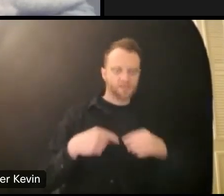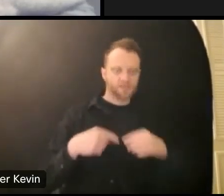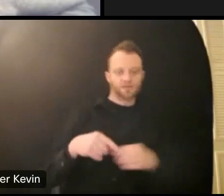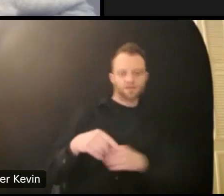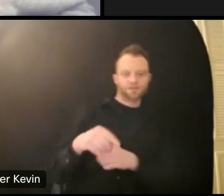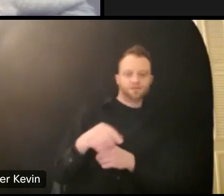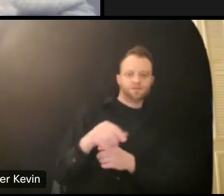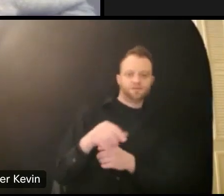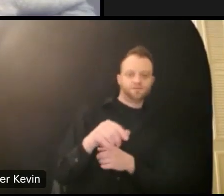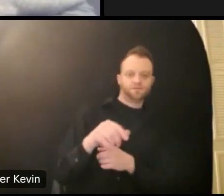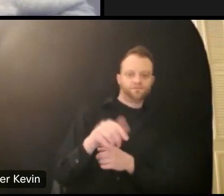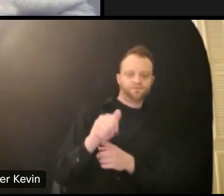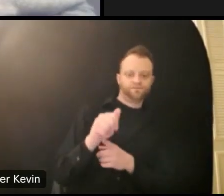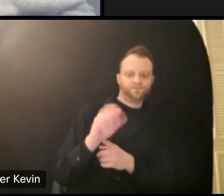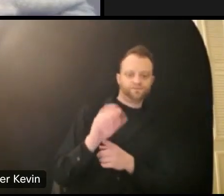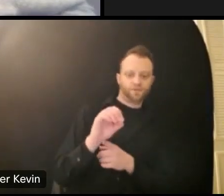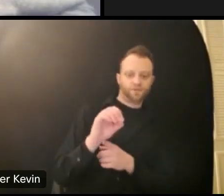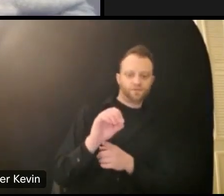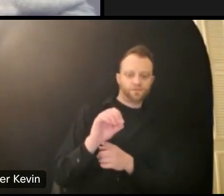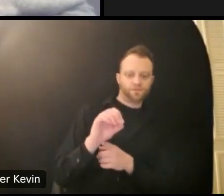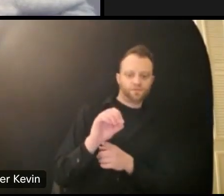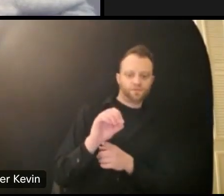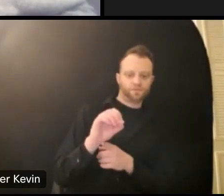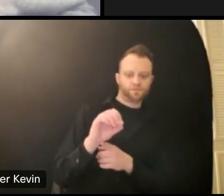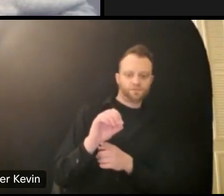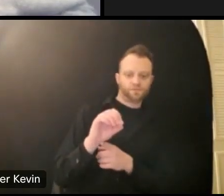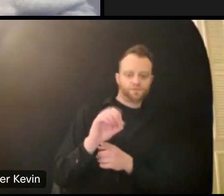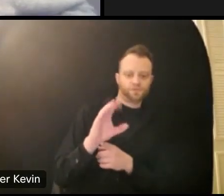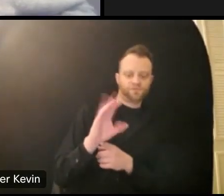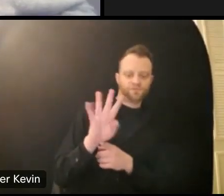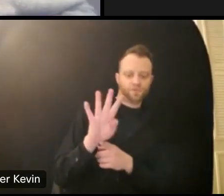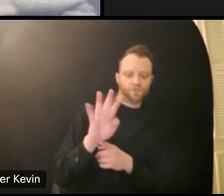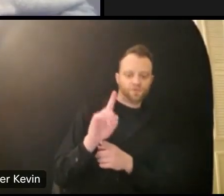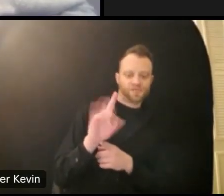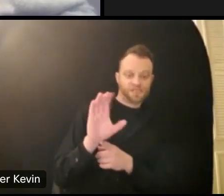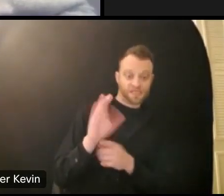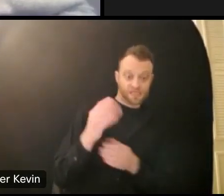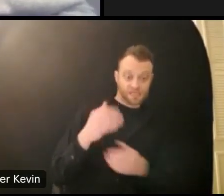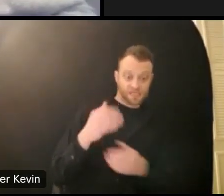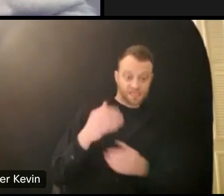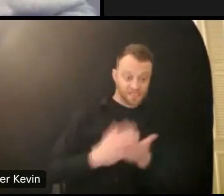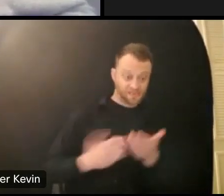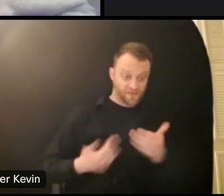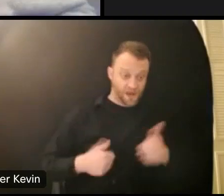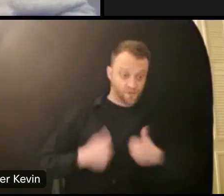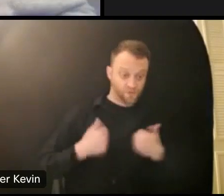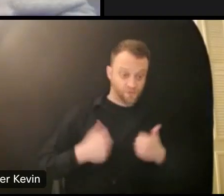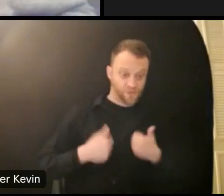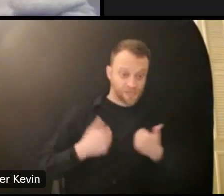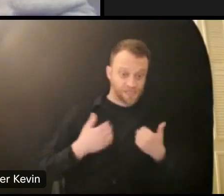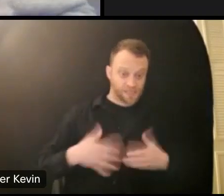until some of these very irate residents over very specific issues decided to make an issue out